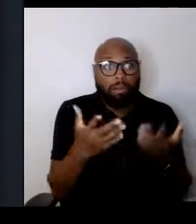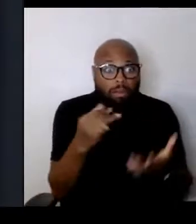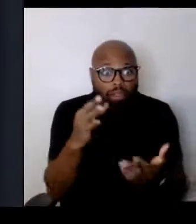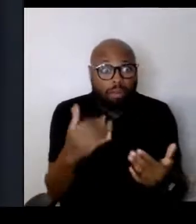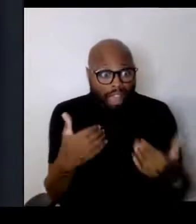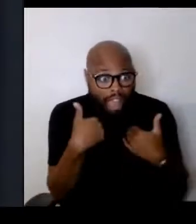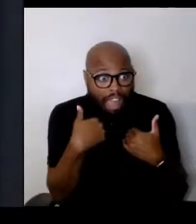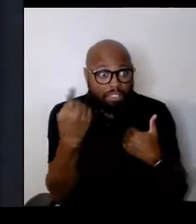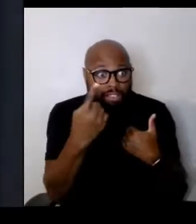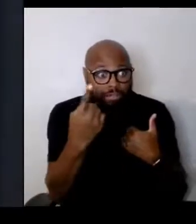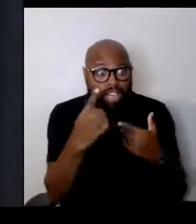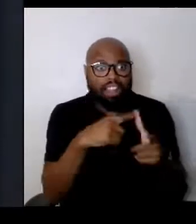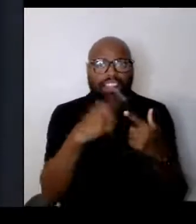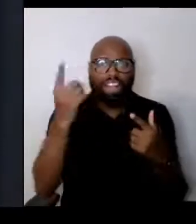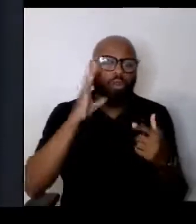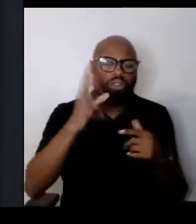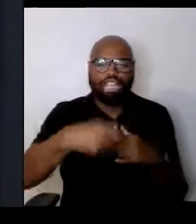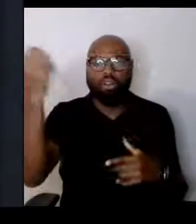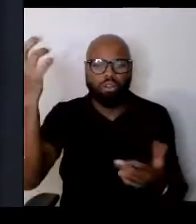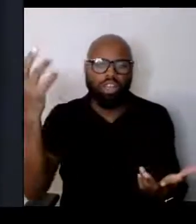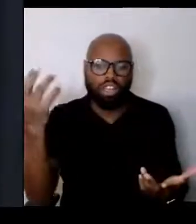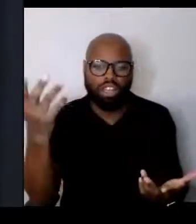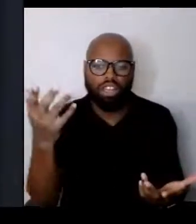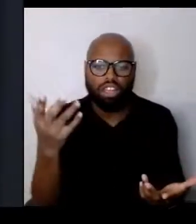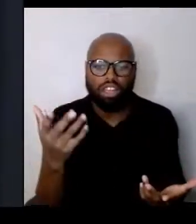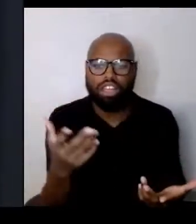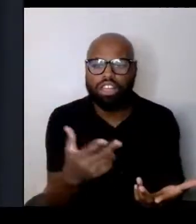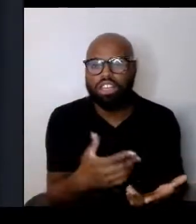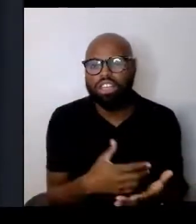We talking about Silicon Village, we talking about Sallisaw, Oklahoma.